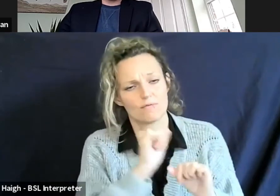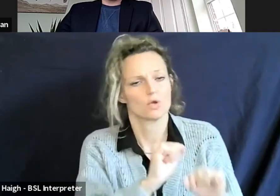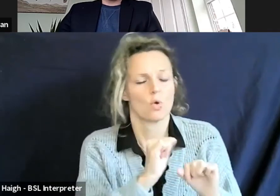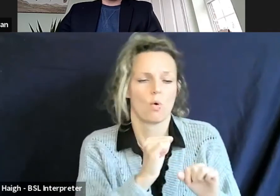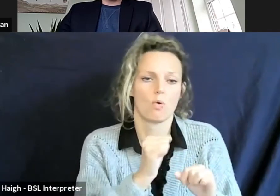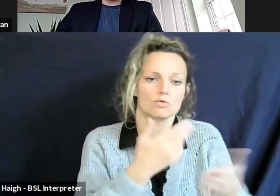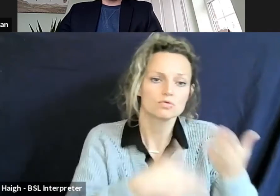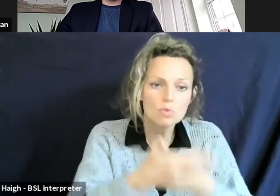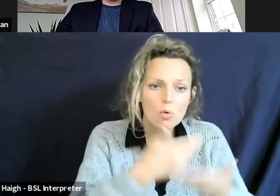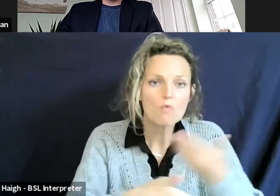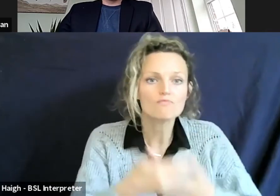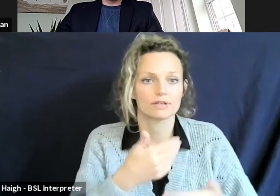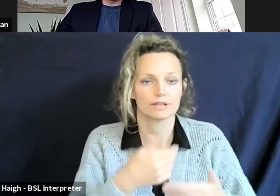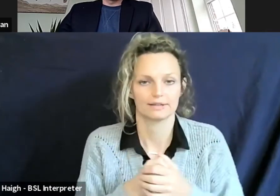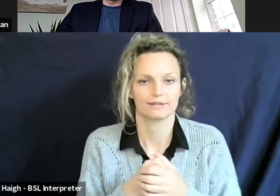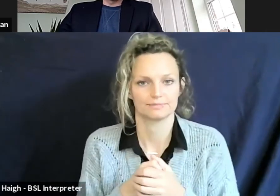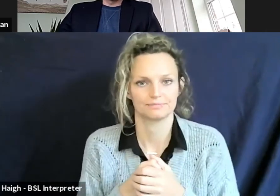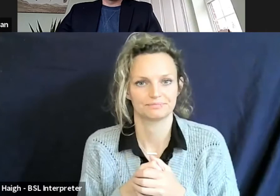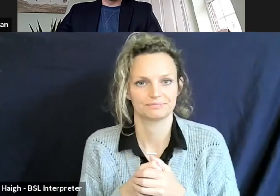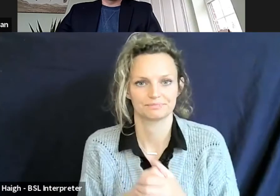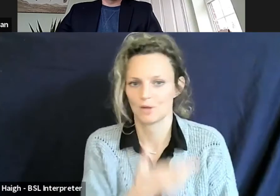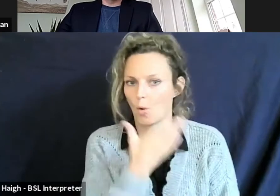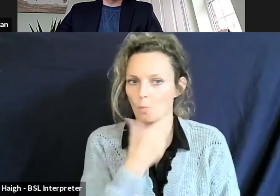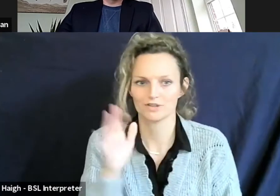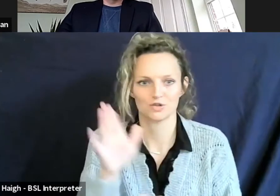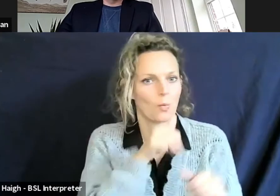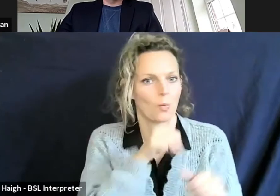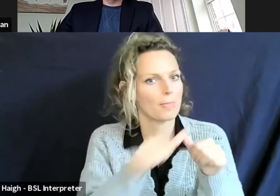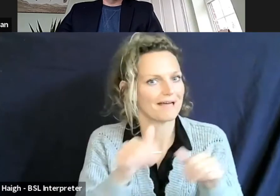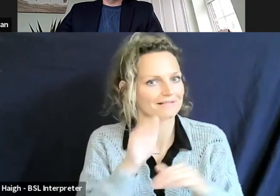All those diverse opportunities and roles. Annmarie, thank you very much for sharing your story.